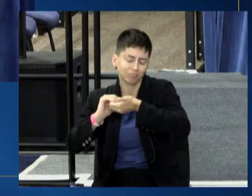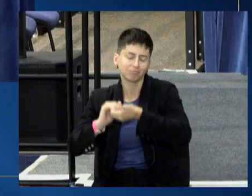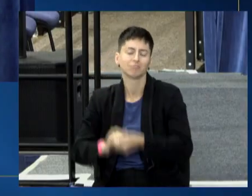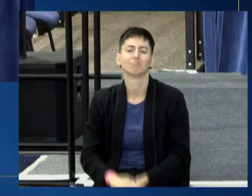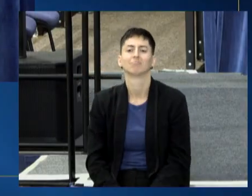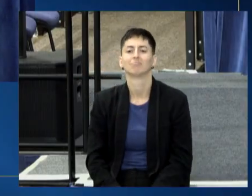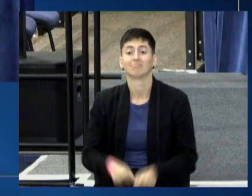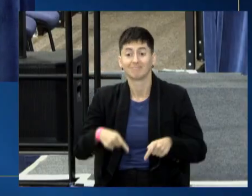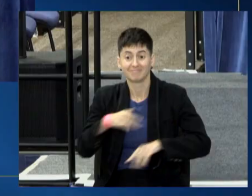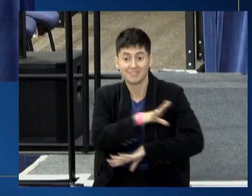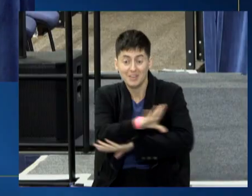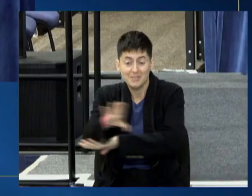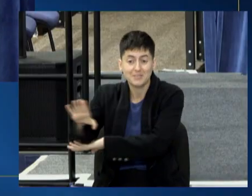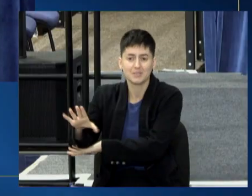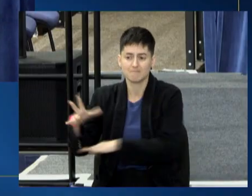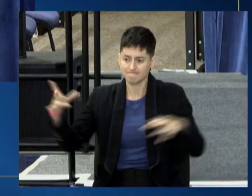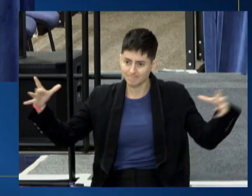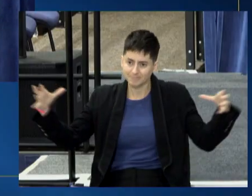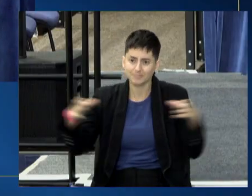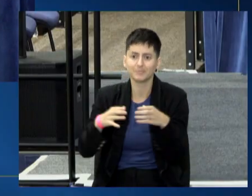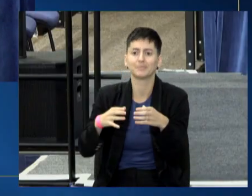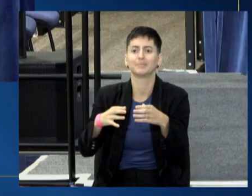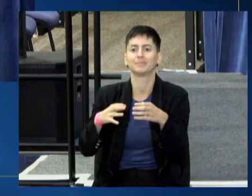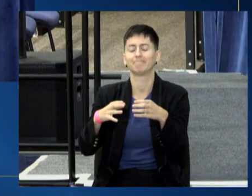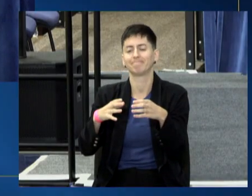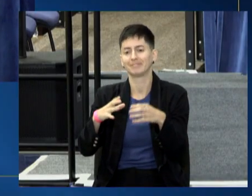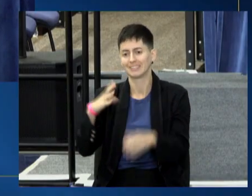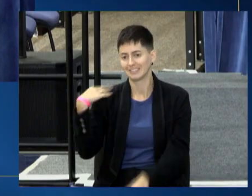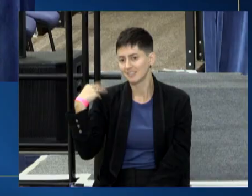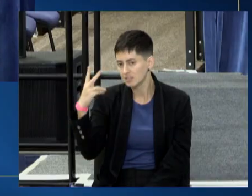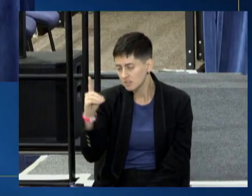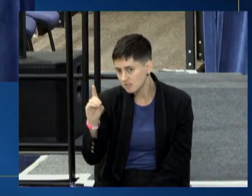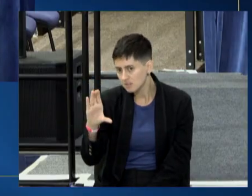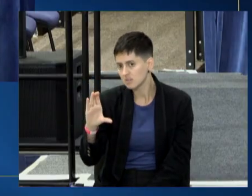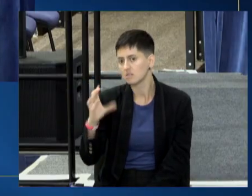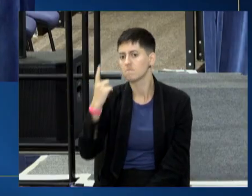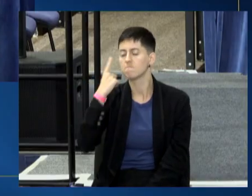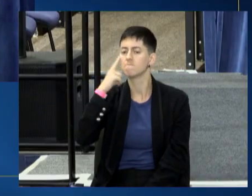of collaborative innovators for our second annual CancerX D.C. Member Summit.